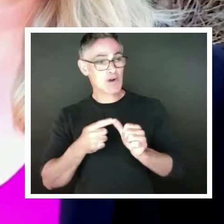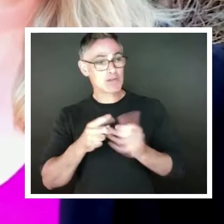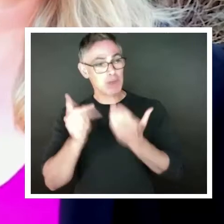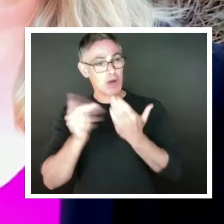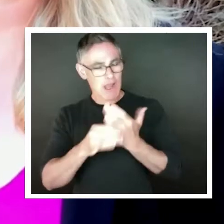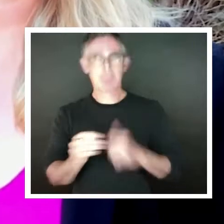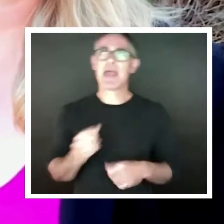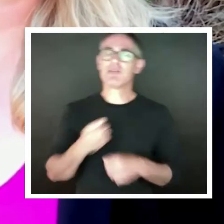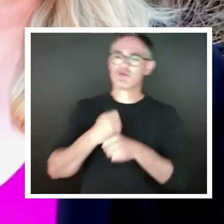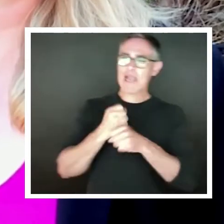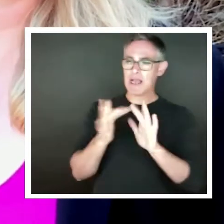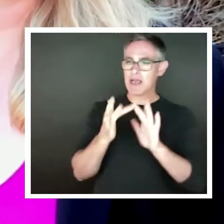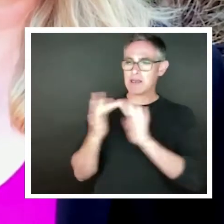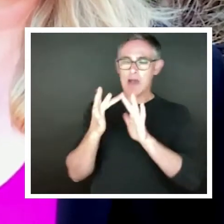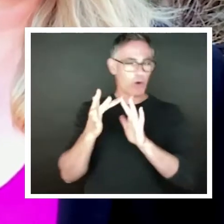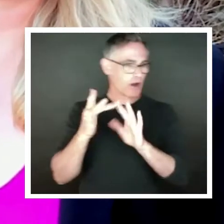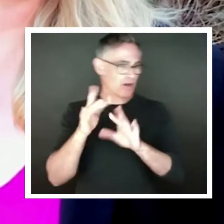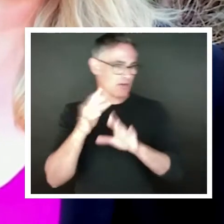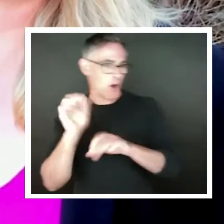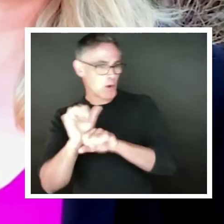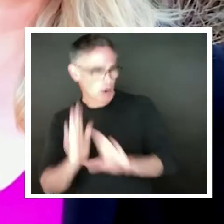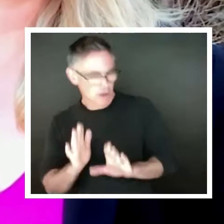who have been instrumental in getting me where I am today.